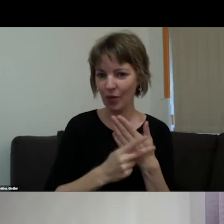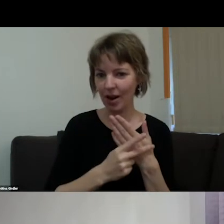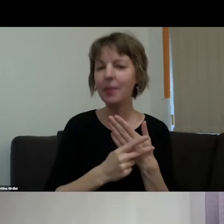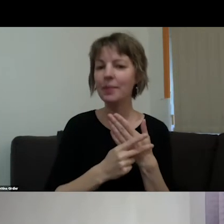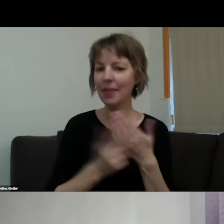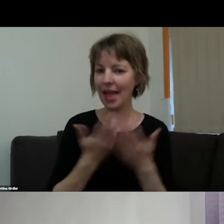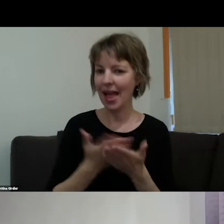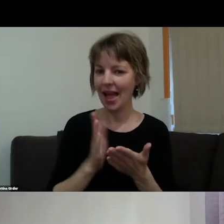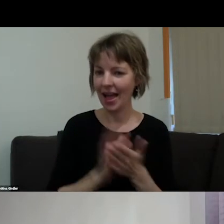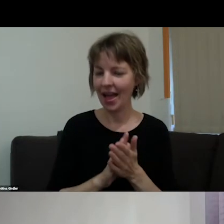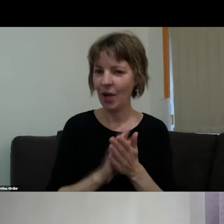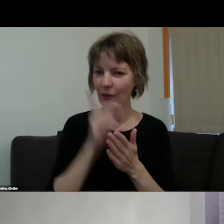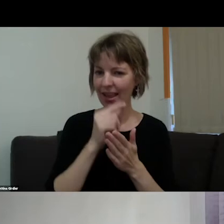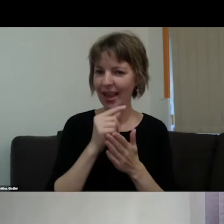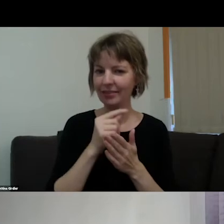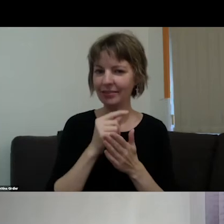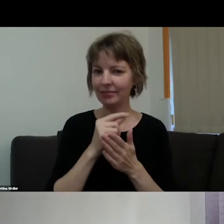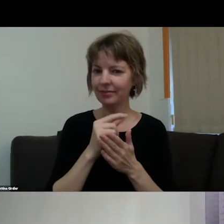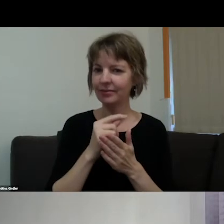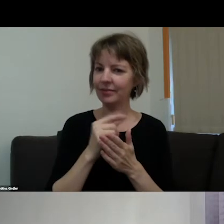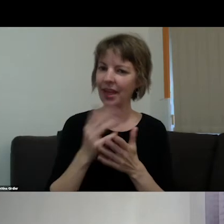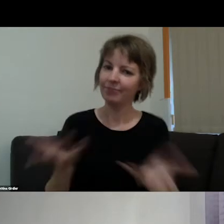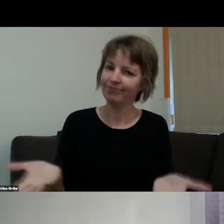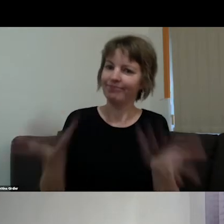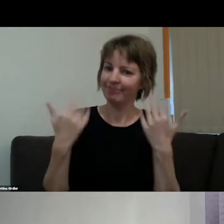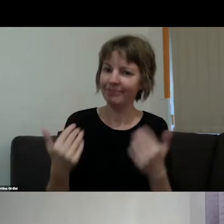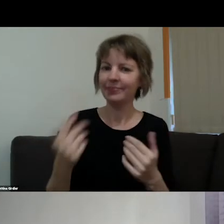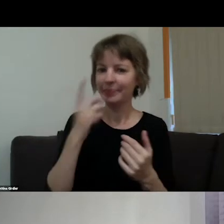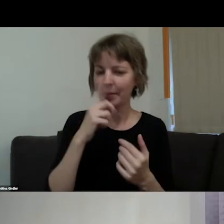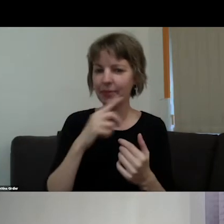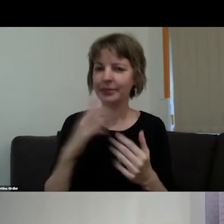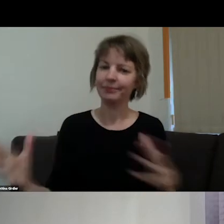across cohorts and across year groups and across programs